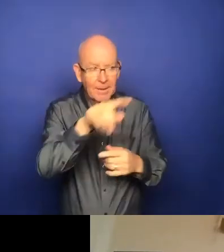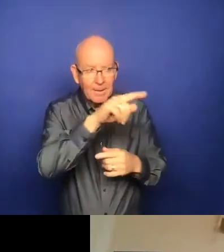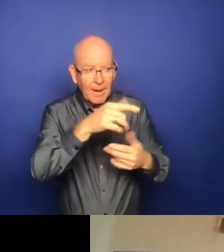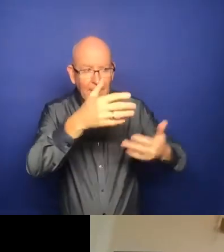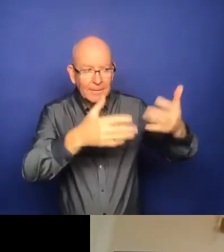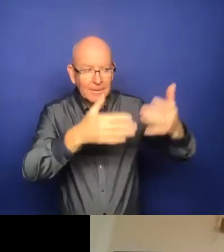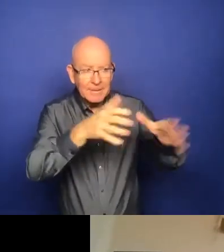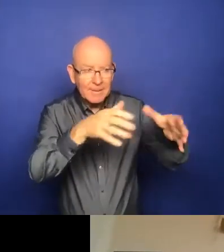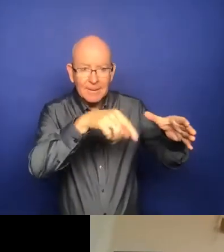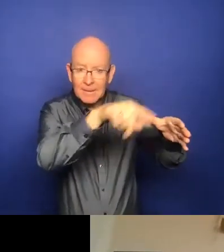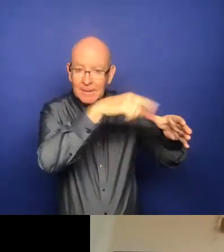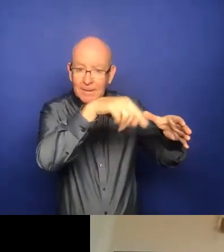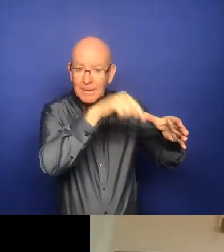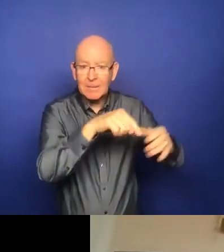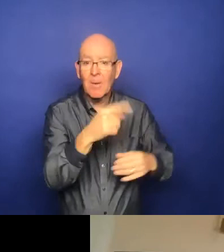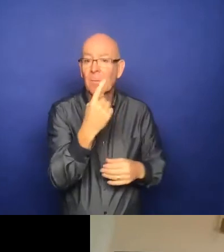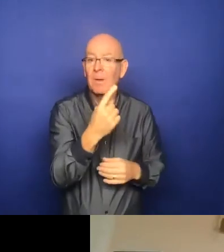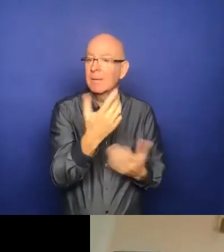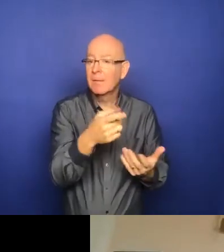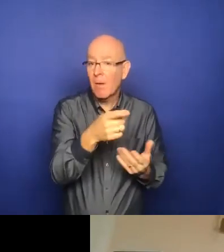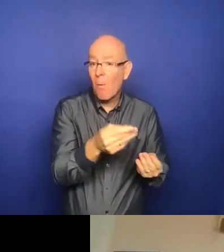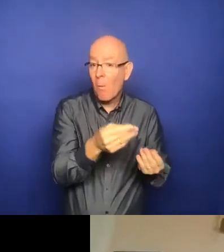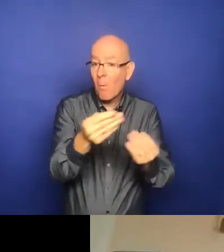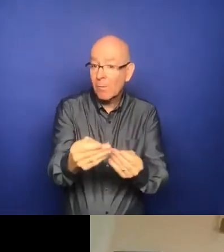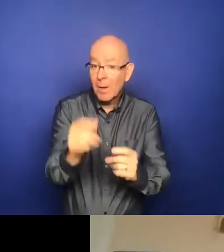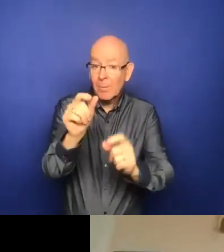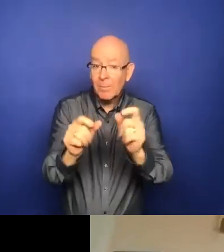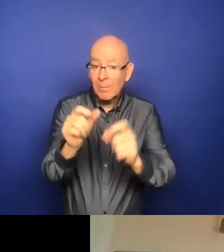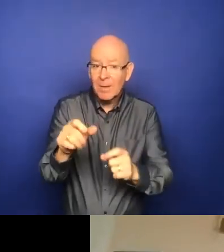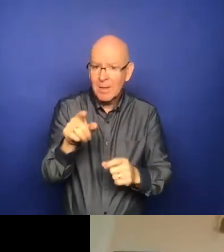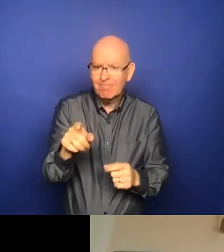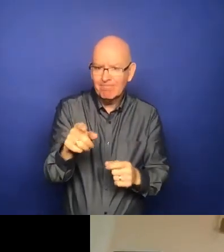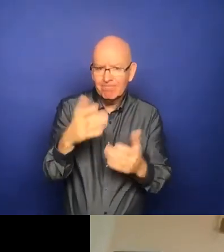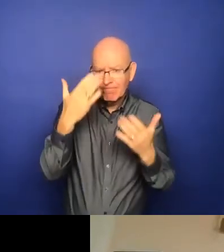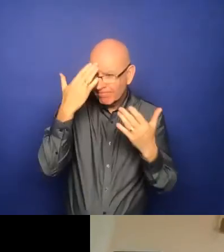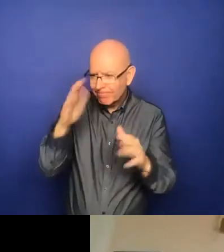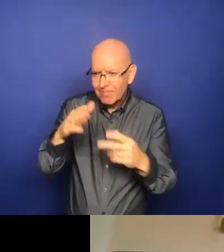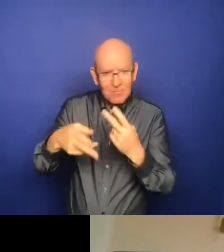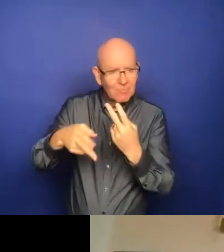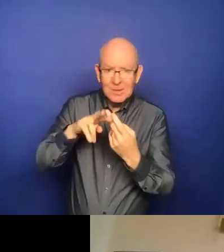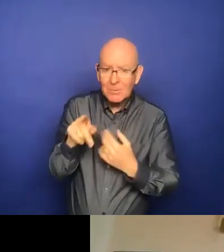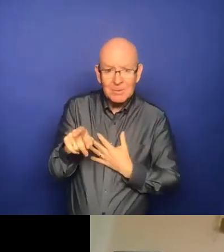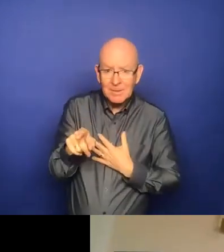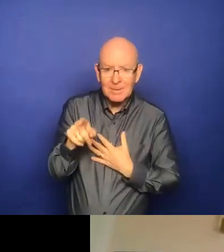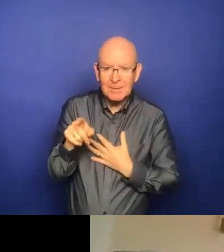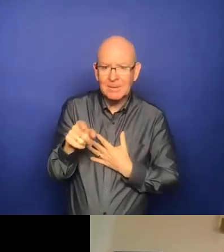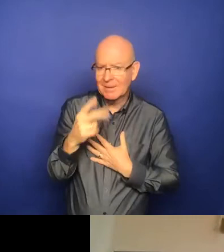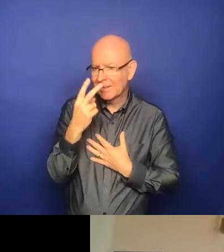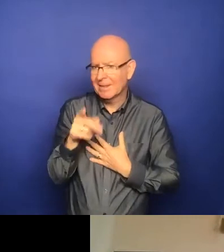about the answer to the question, and this applies to any question. This is not about the Washington group disability questions. It's any